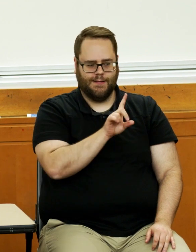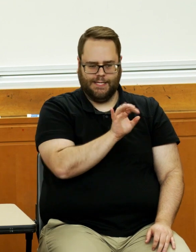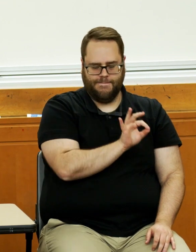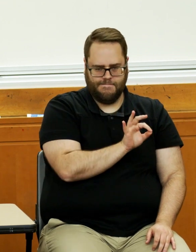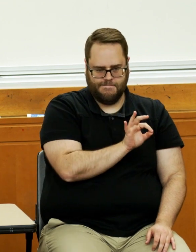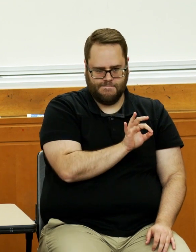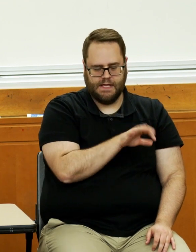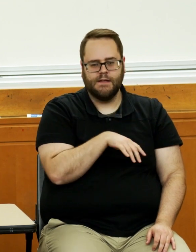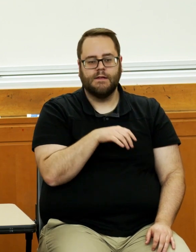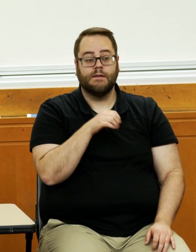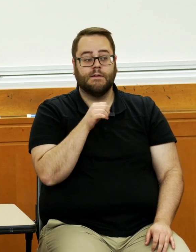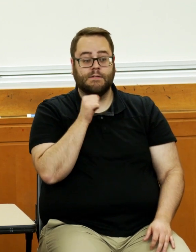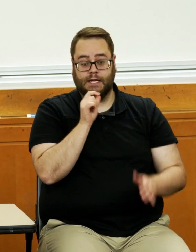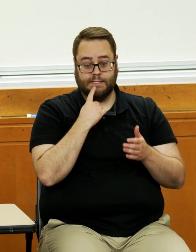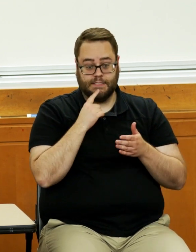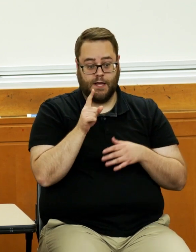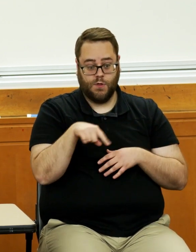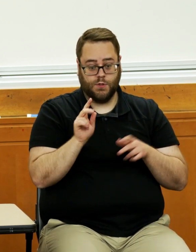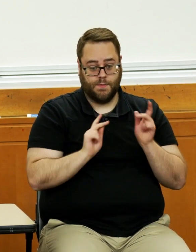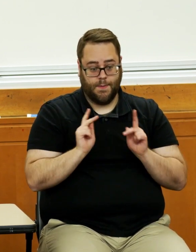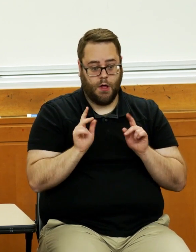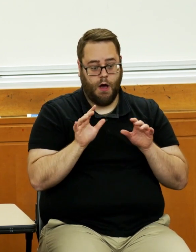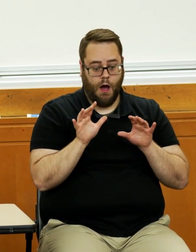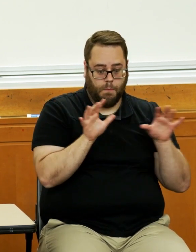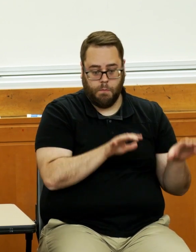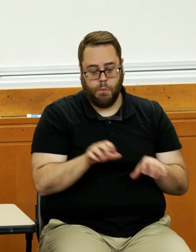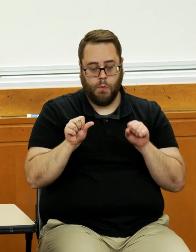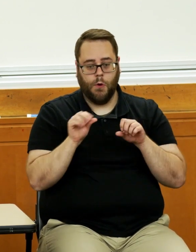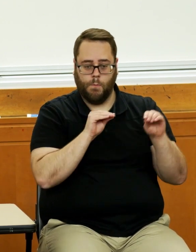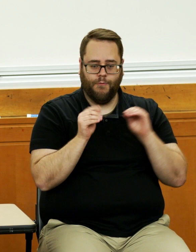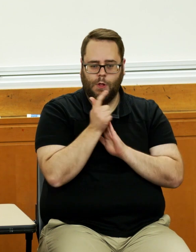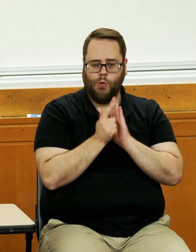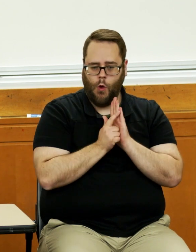That's not to say that these individuals or groups appropriated movement lawyering, but rather,